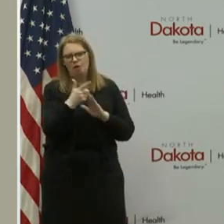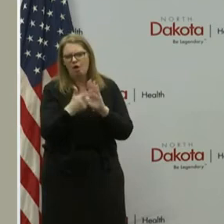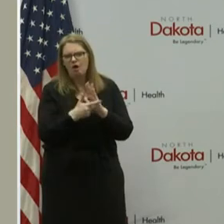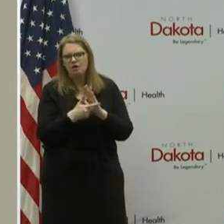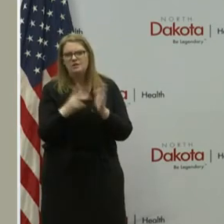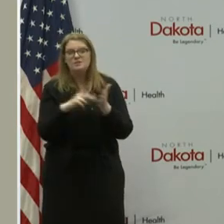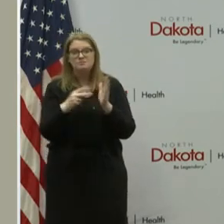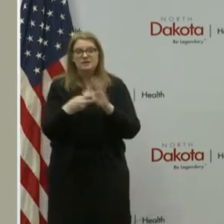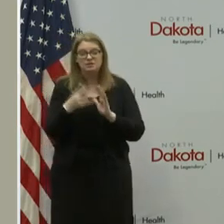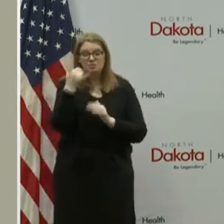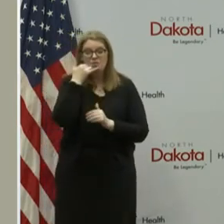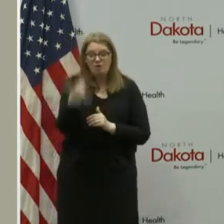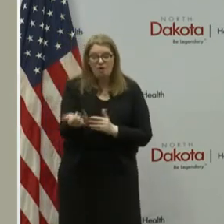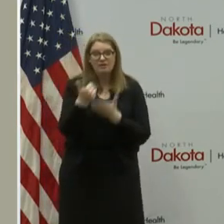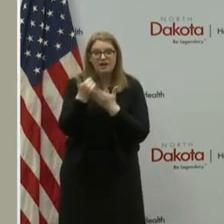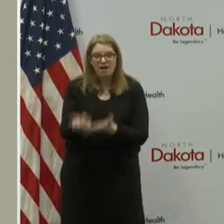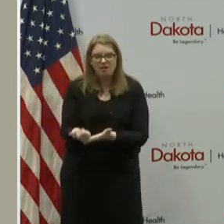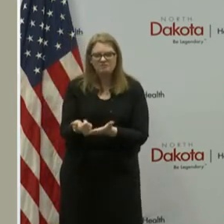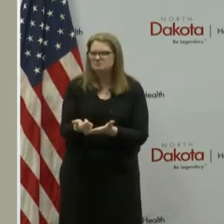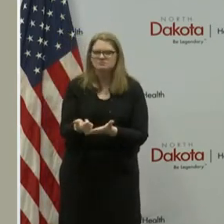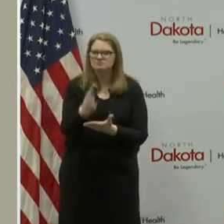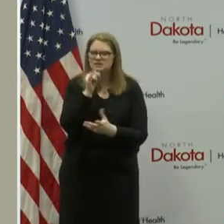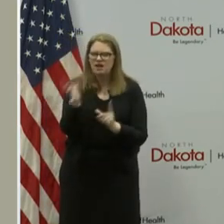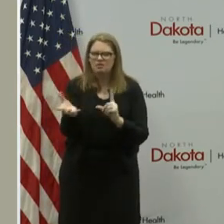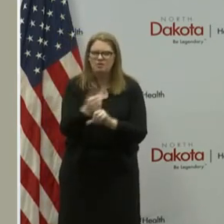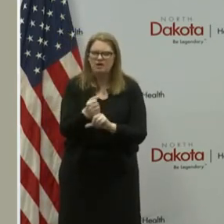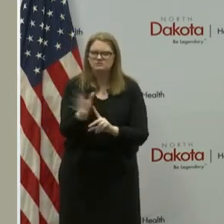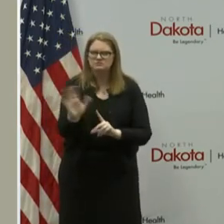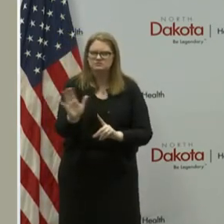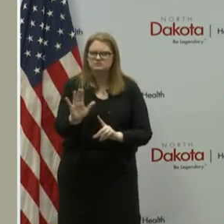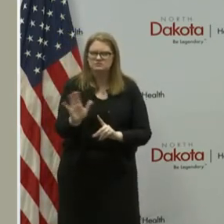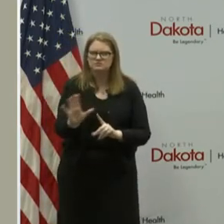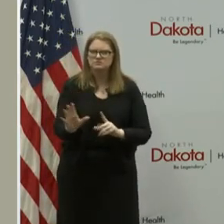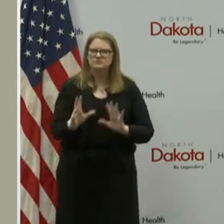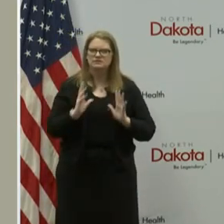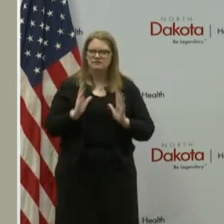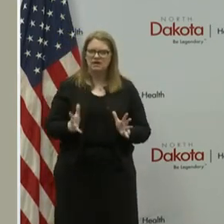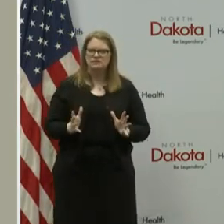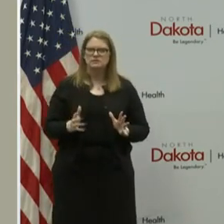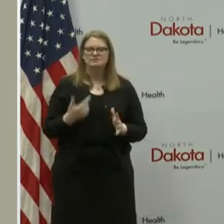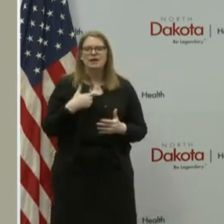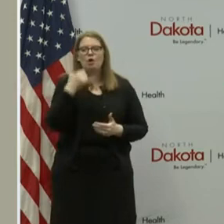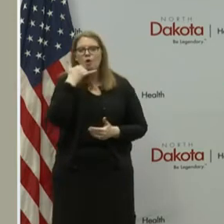SAMARITAN LAWS. YOU'LL BE PROTECTED IF YOU CALL